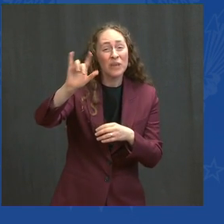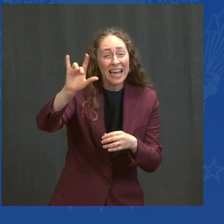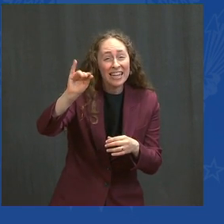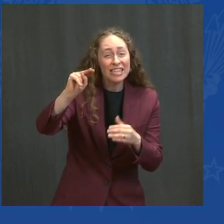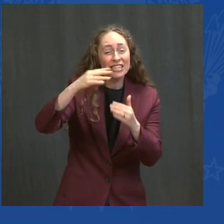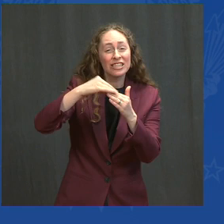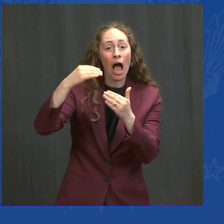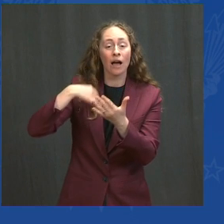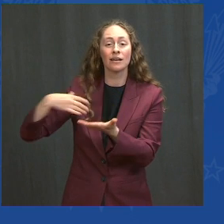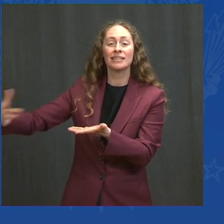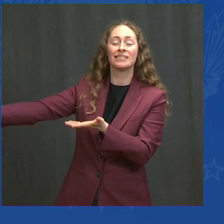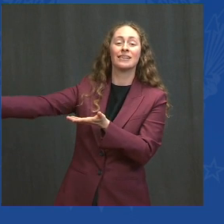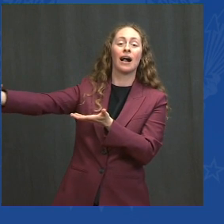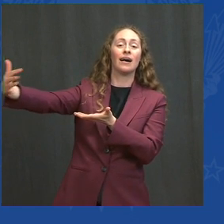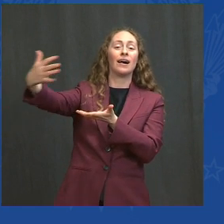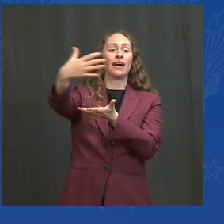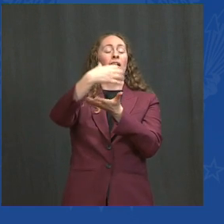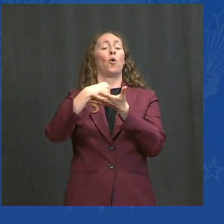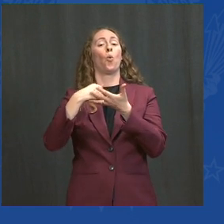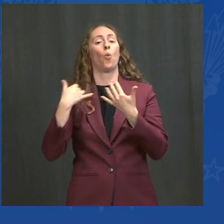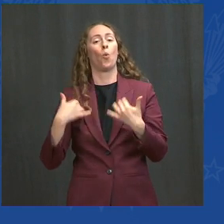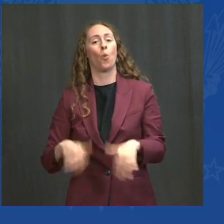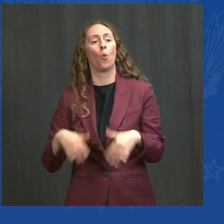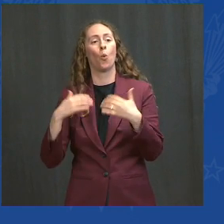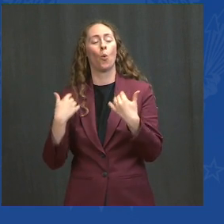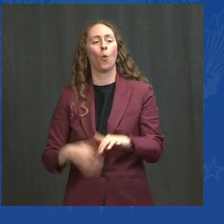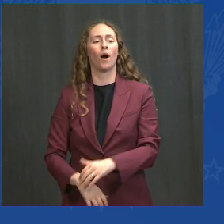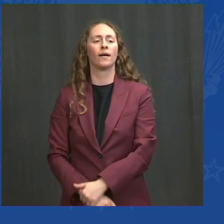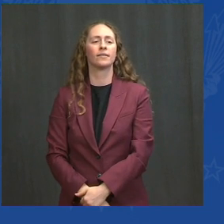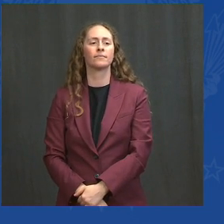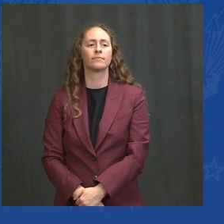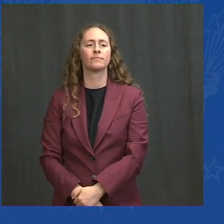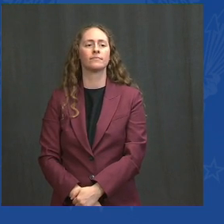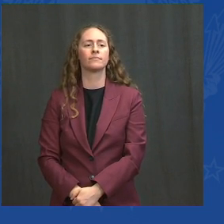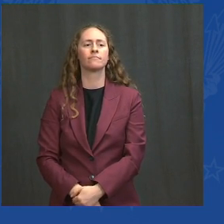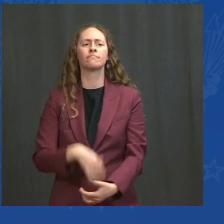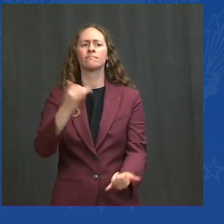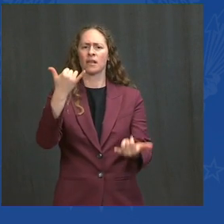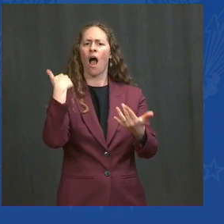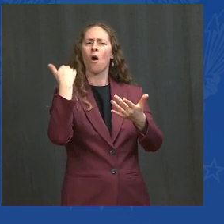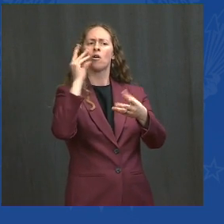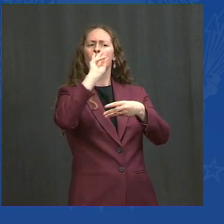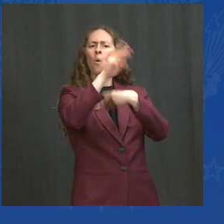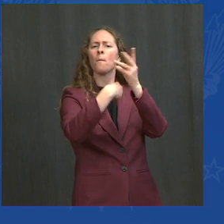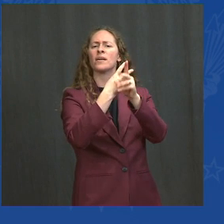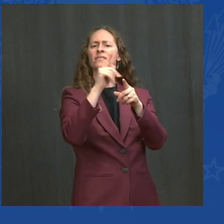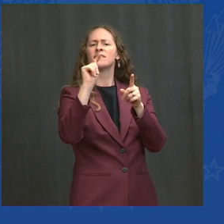If you have a minimum global tax, which we agreed to in Europe -- that means so corporations